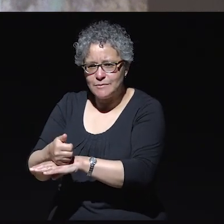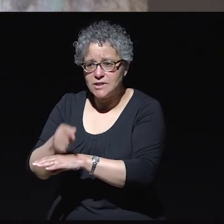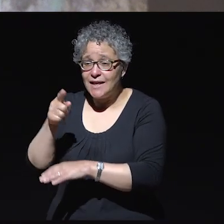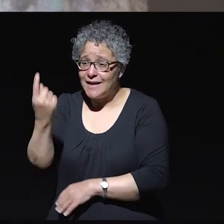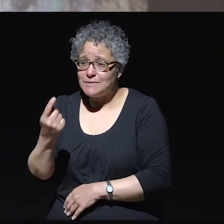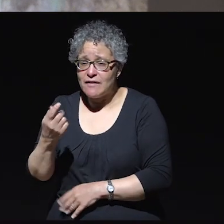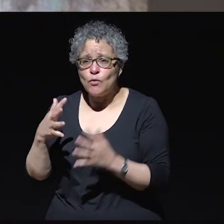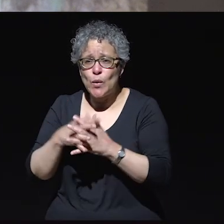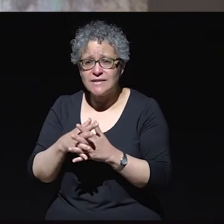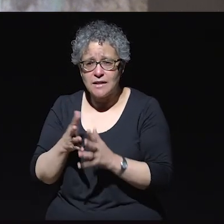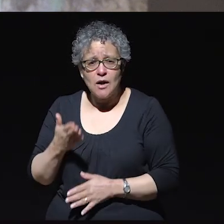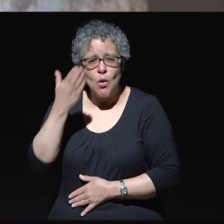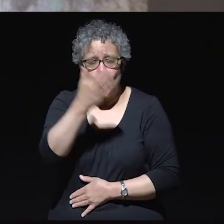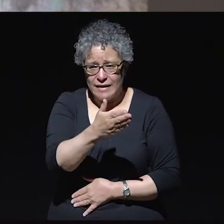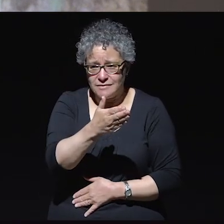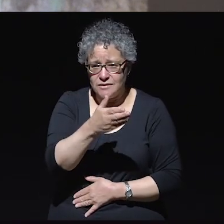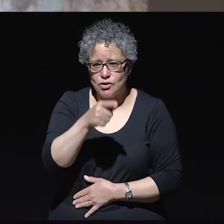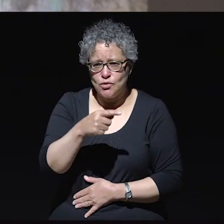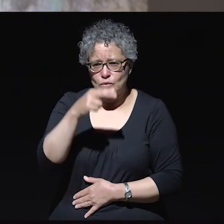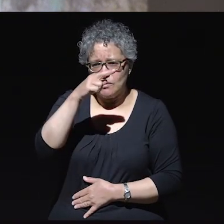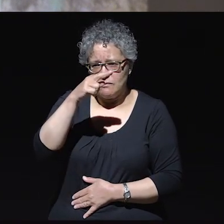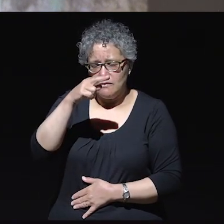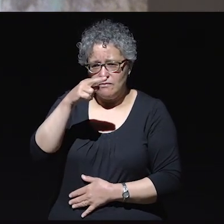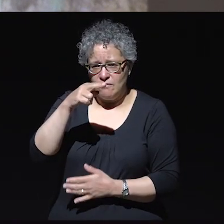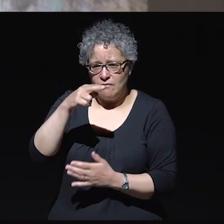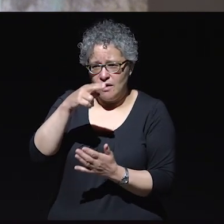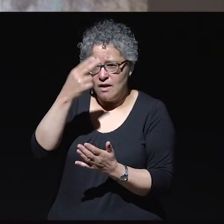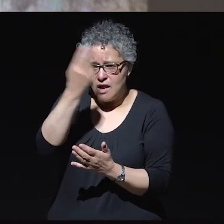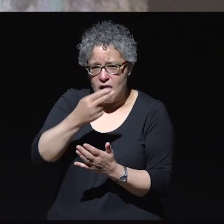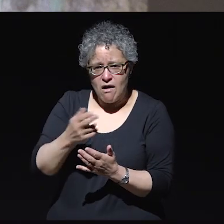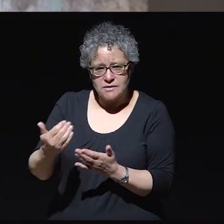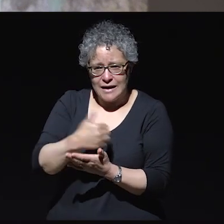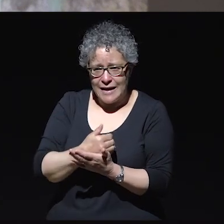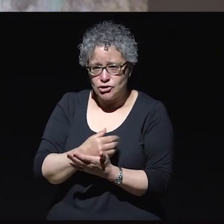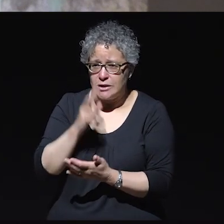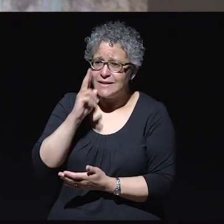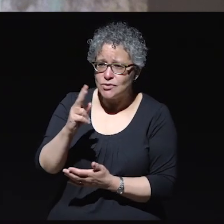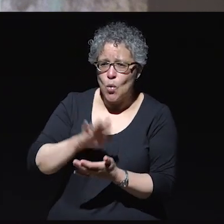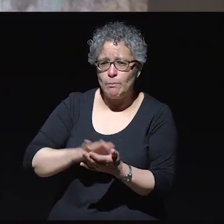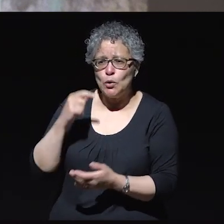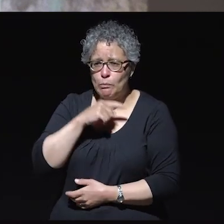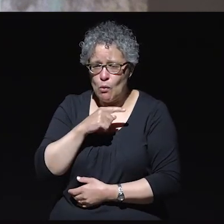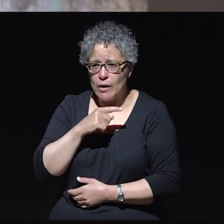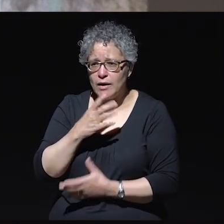where 'The Blue Boy' literally was centre stage in the central hall of an entire exhibition with hundreds and hundreds of works of art in it